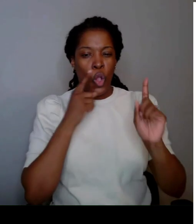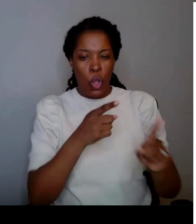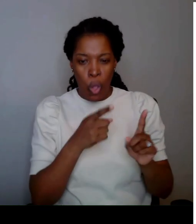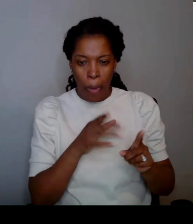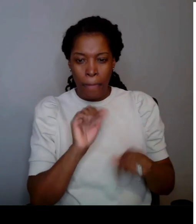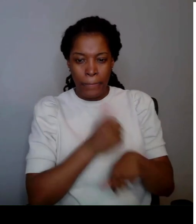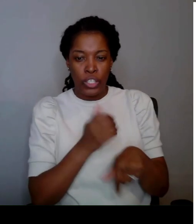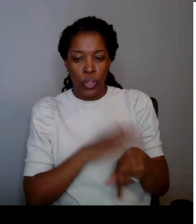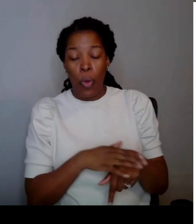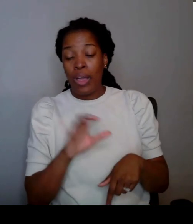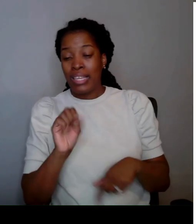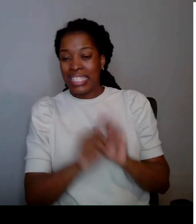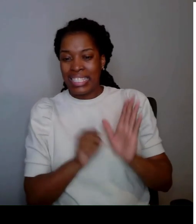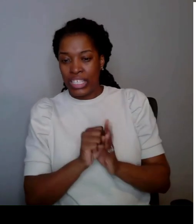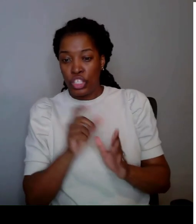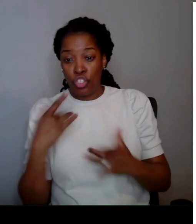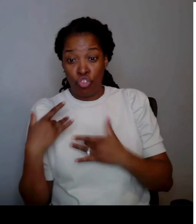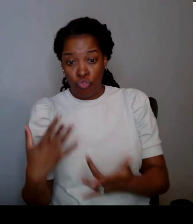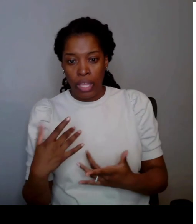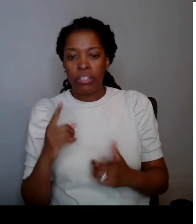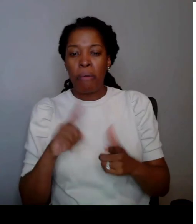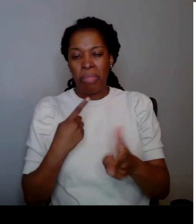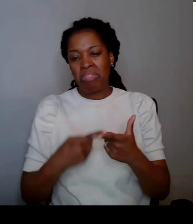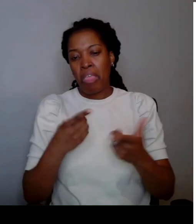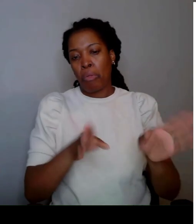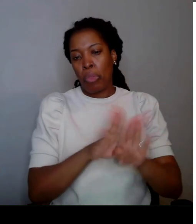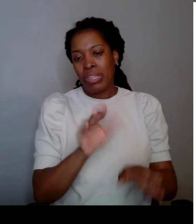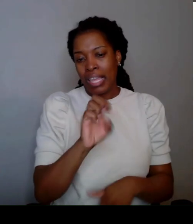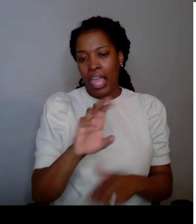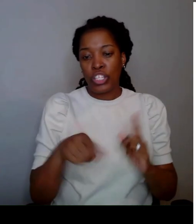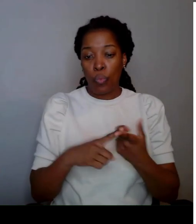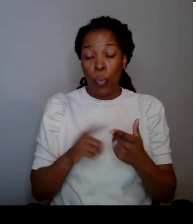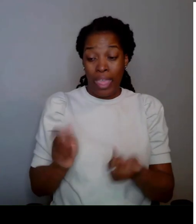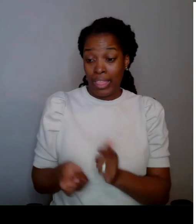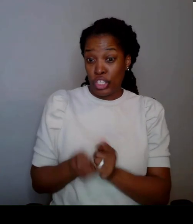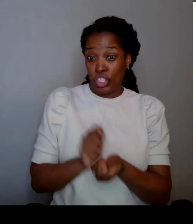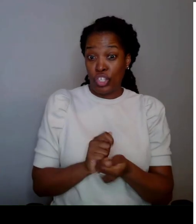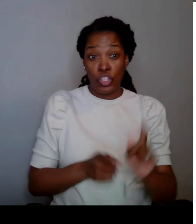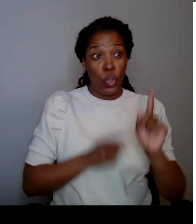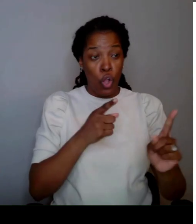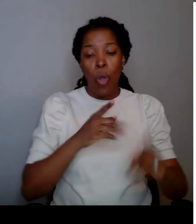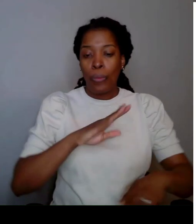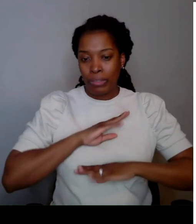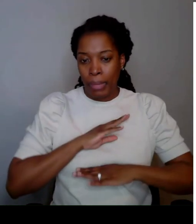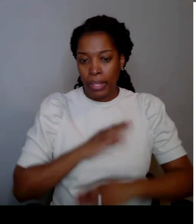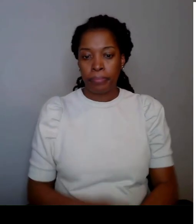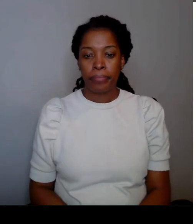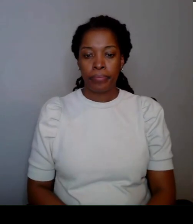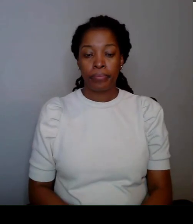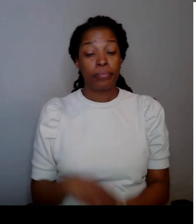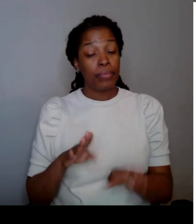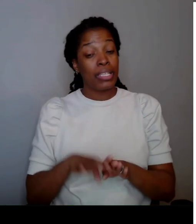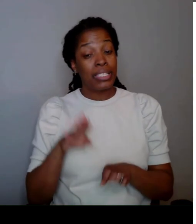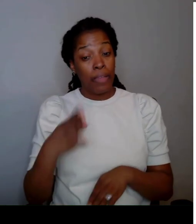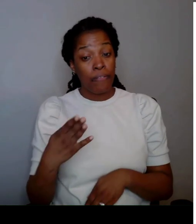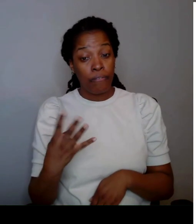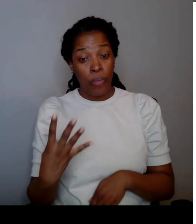Step 4. Service based mobile dog grooming. As Alex's client base grew, she and her VR counselor agreed on a